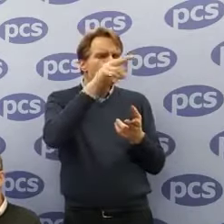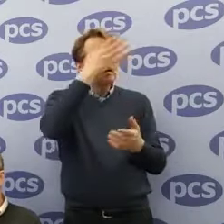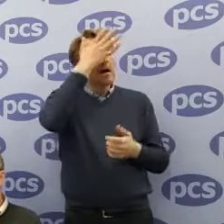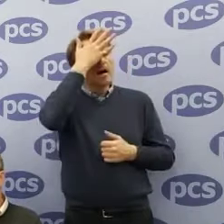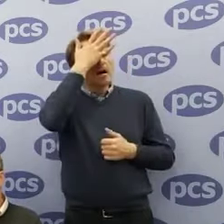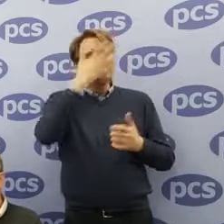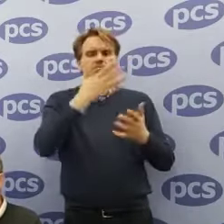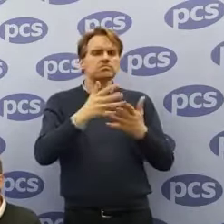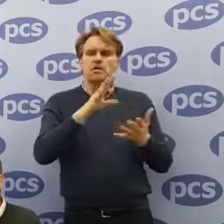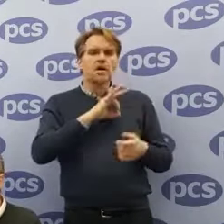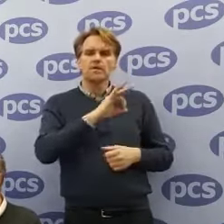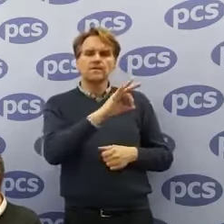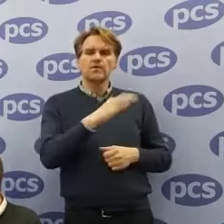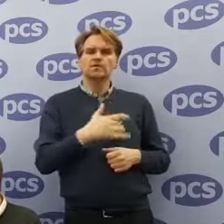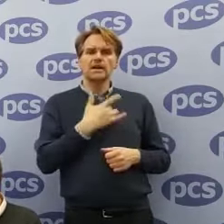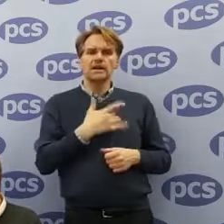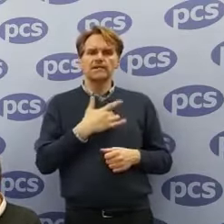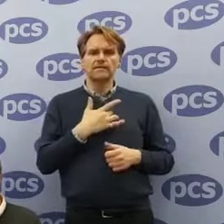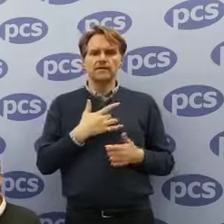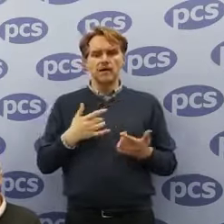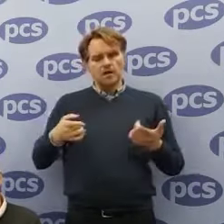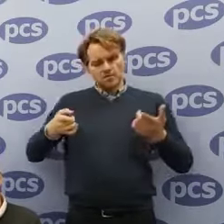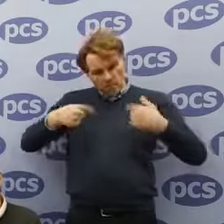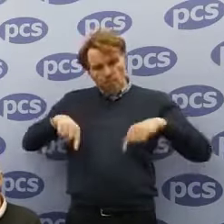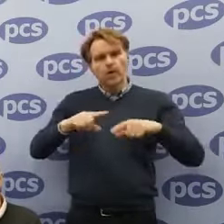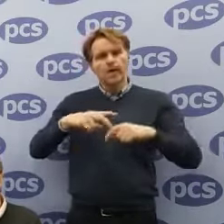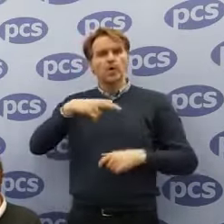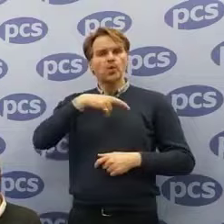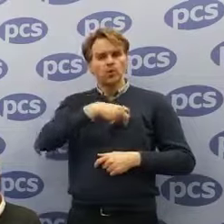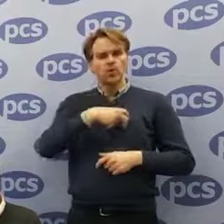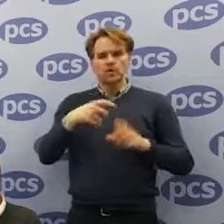for us really is we shouldn't be divided, you deserve 10% wherever you live and